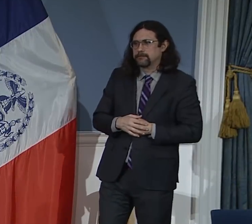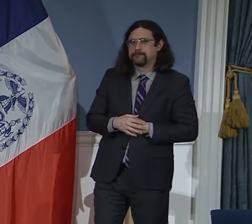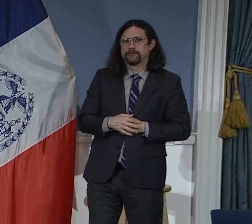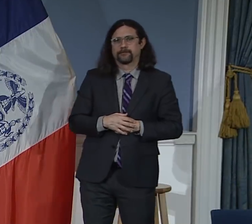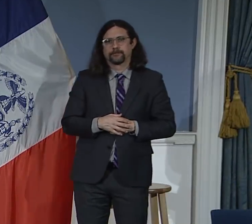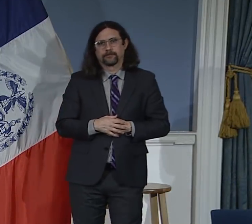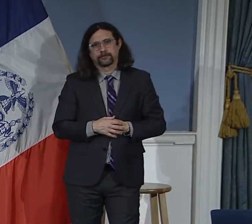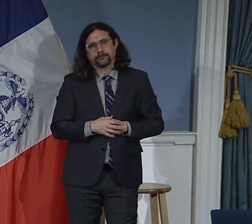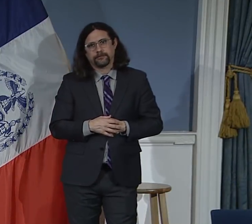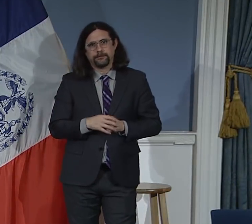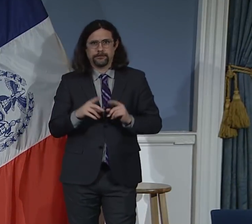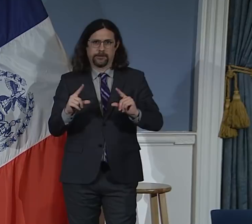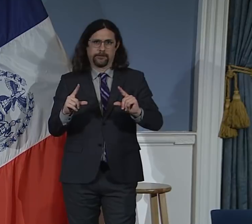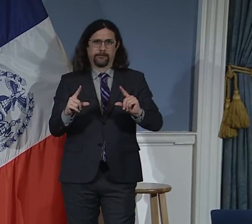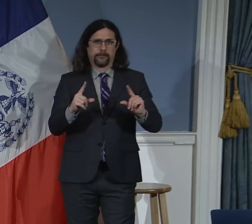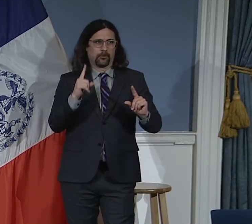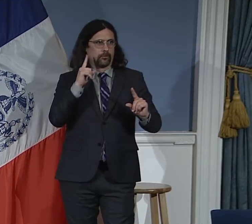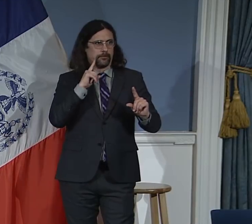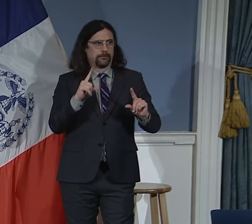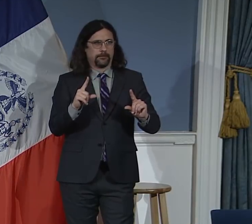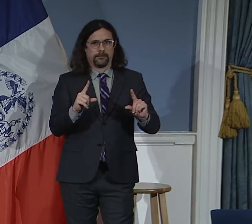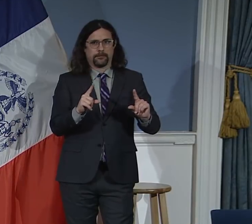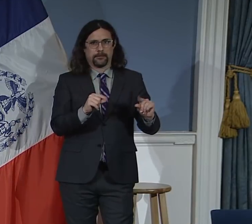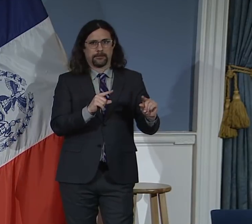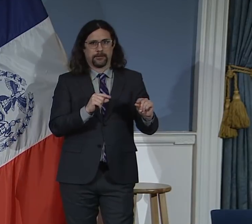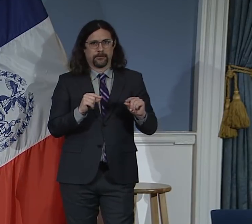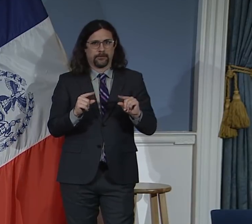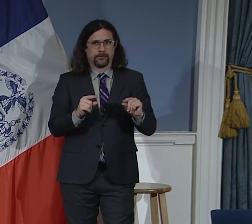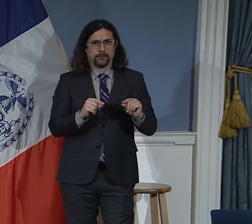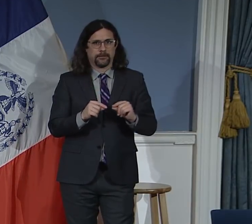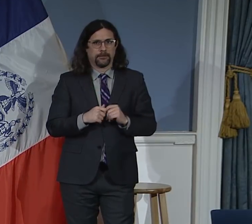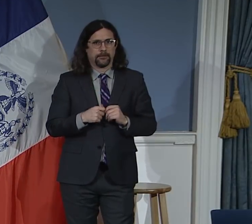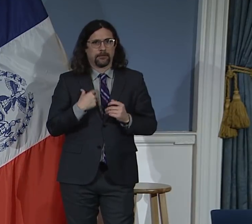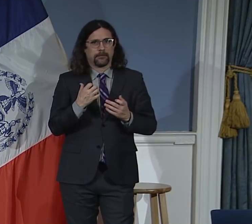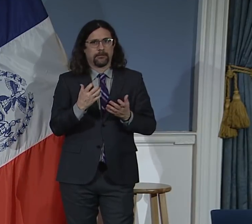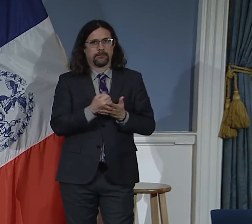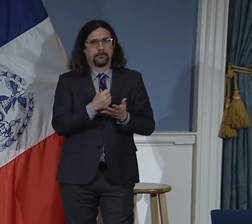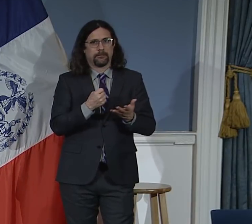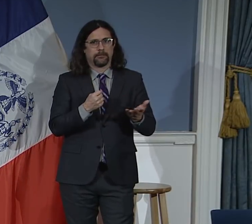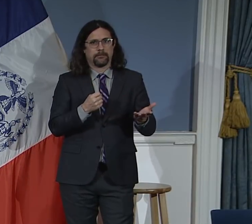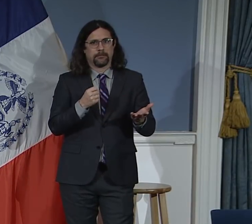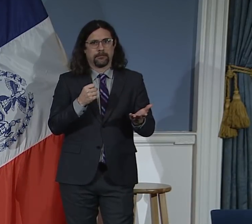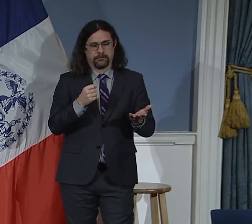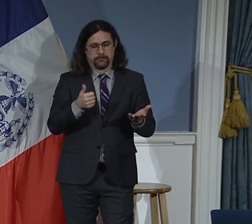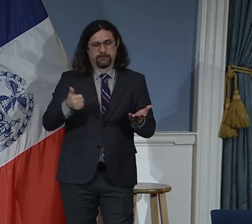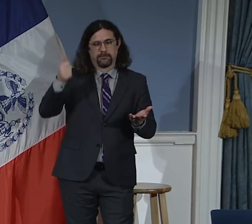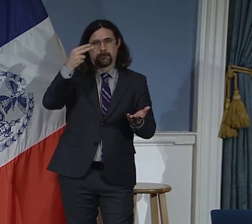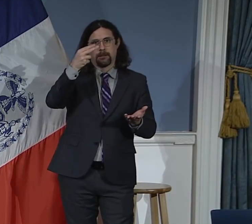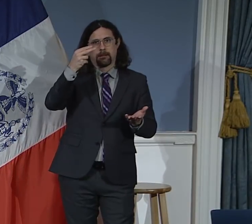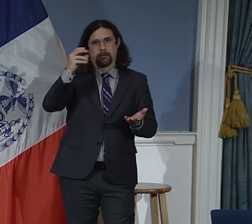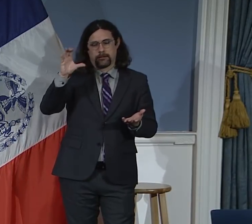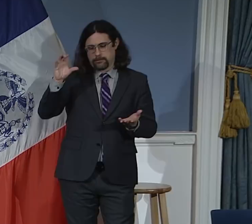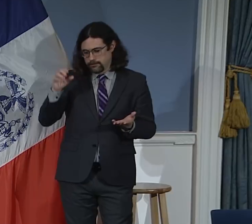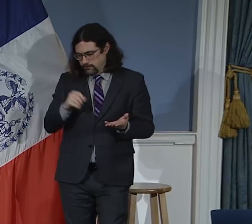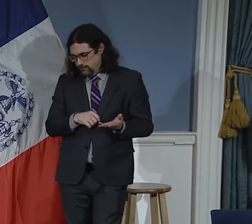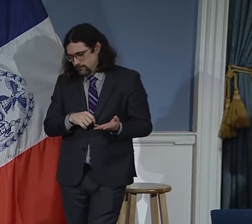I HEARD RUMORS, BUT THEN GENERALLY -- AND AAIGNW, E HAVE THE HEALTH COMMISSIONER HERE, CEO OF HEALTH AND